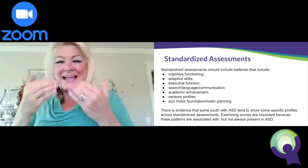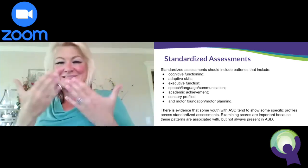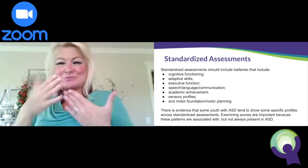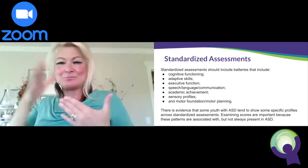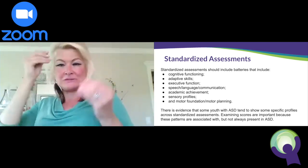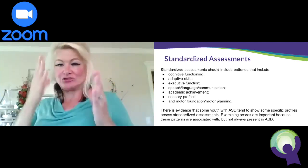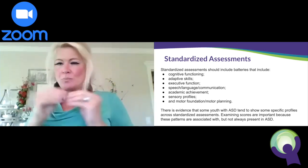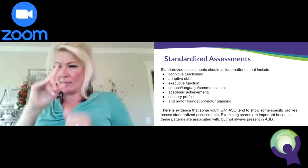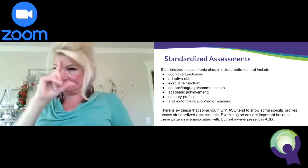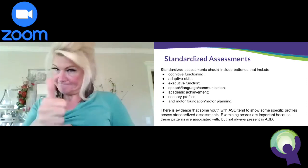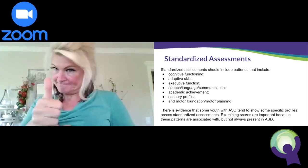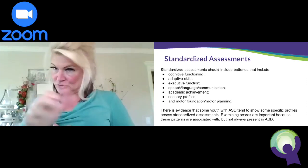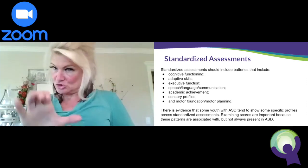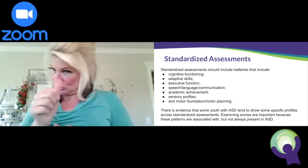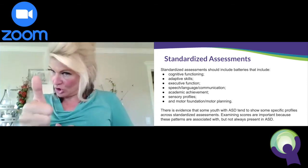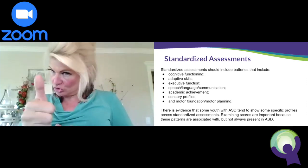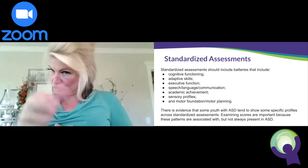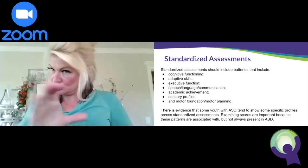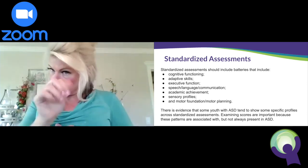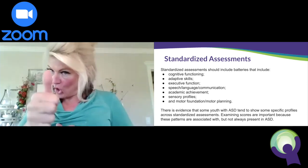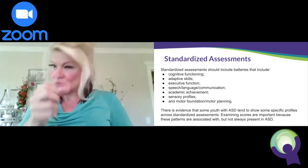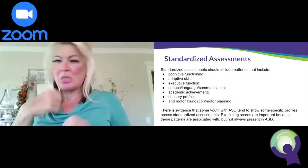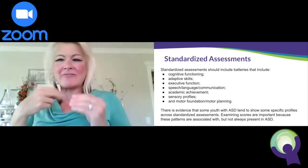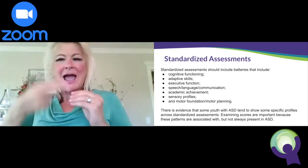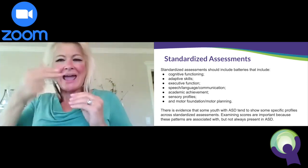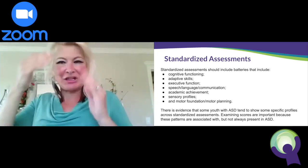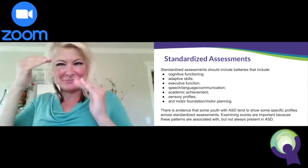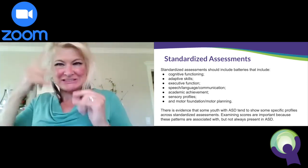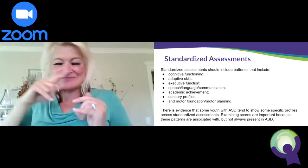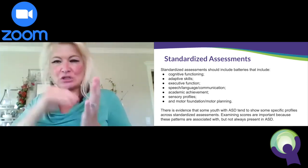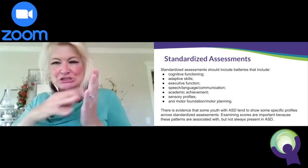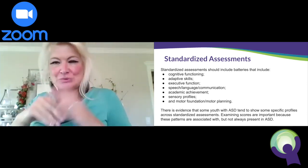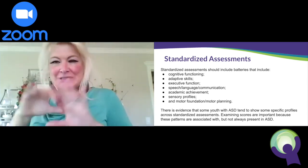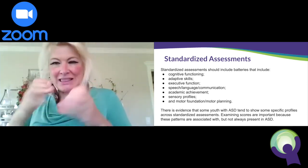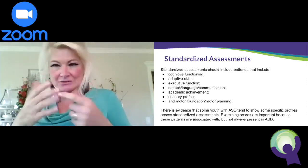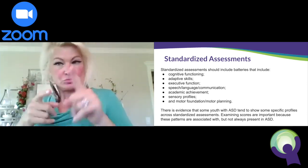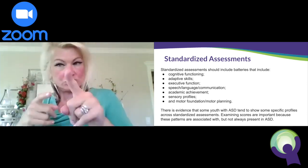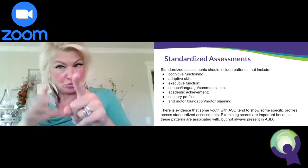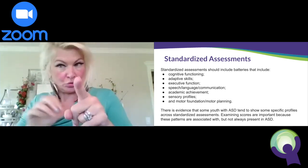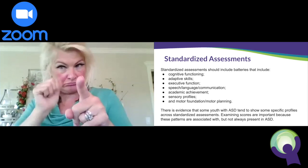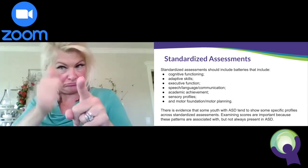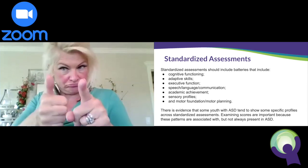they can take the lead on really making helping their students succeed it's not just the school environment so much can